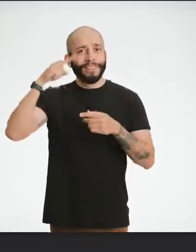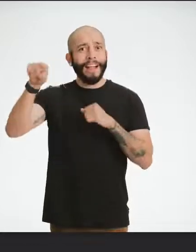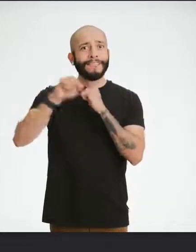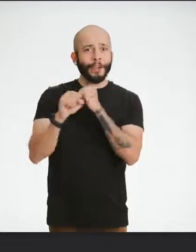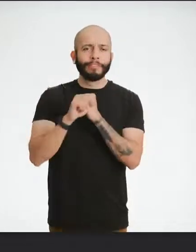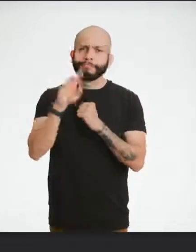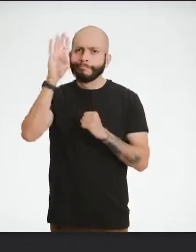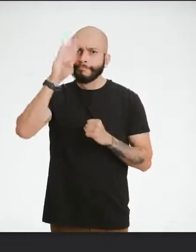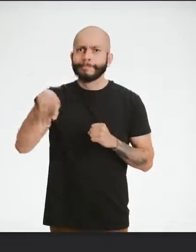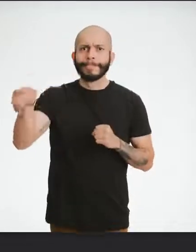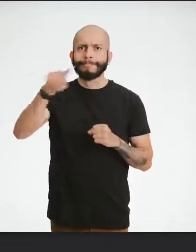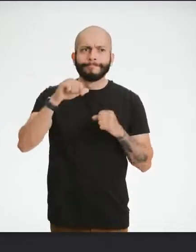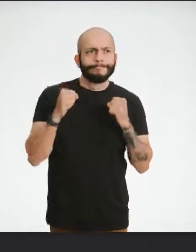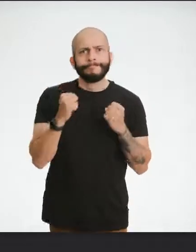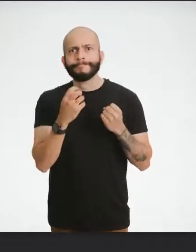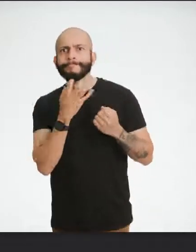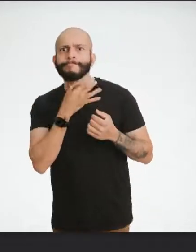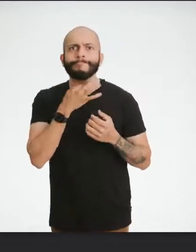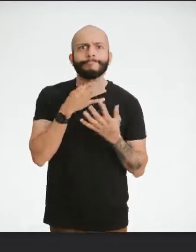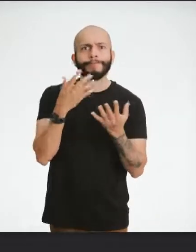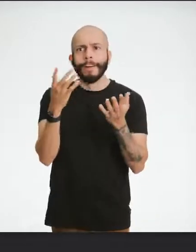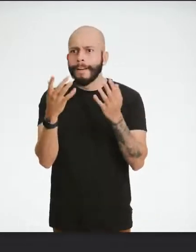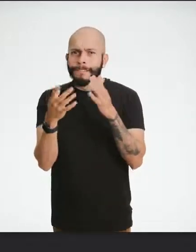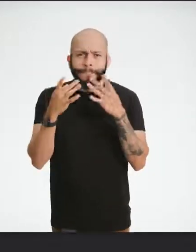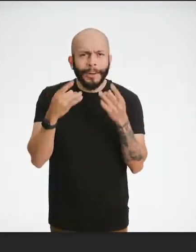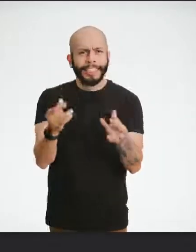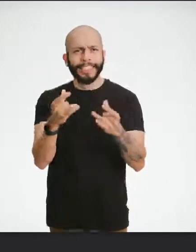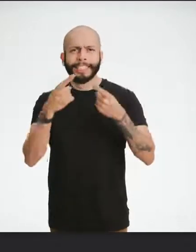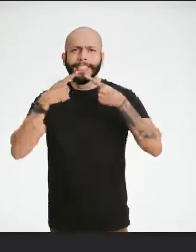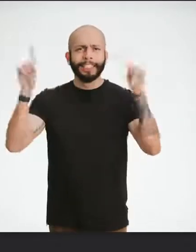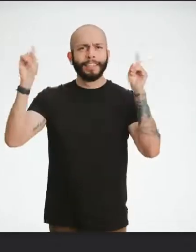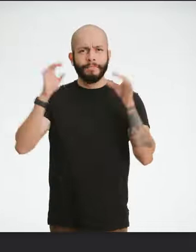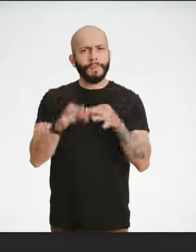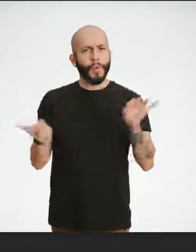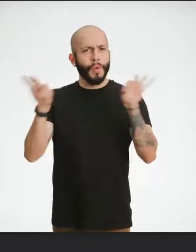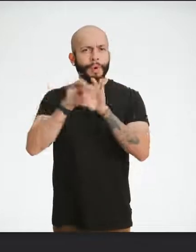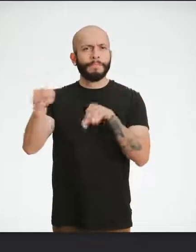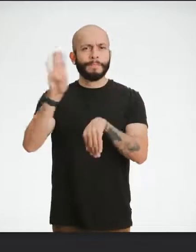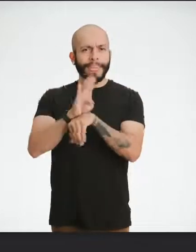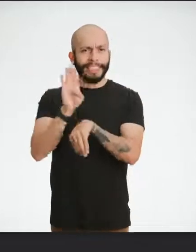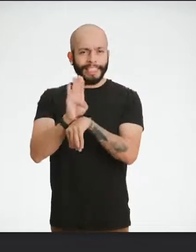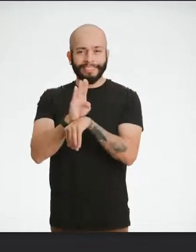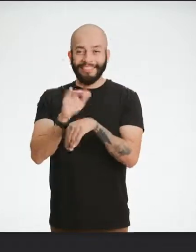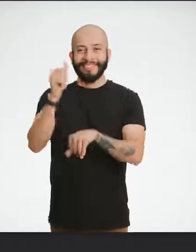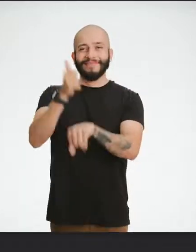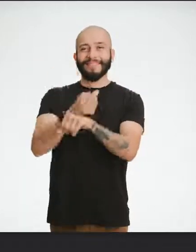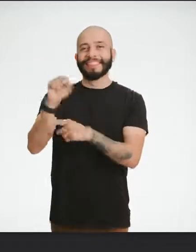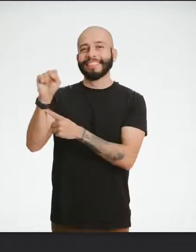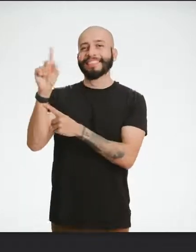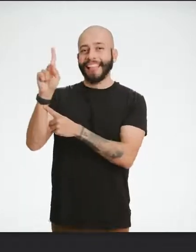We know that effective advertising is important to a lot of your businesses, which is why we created SKAdNetwork.